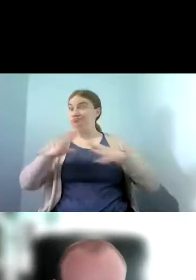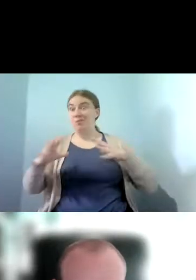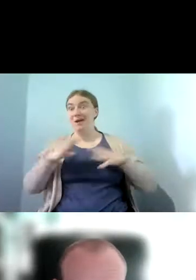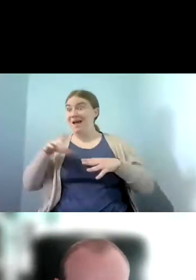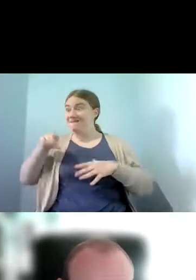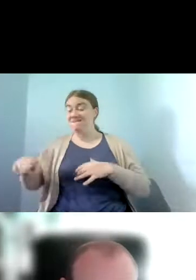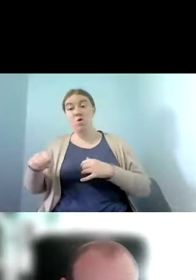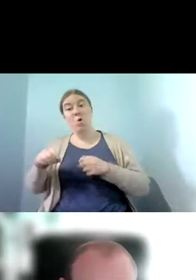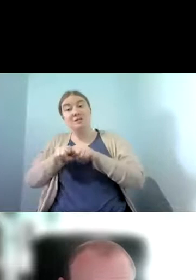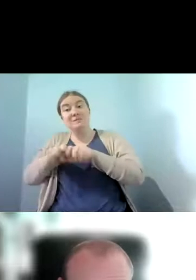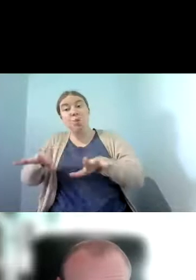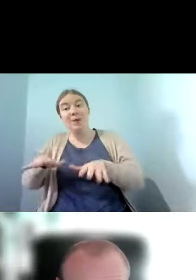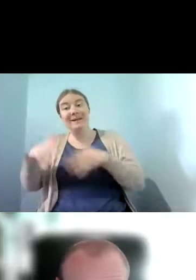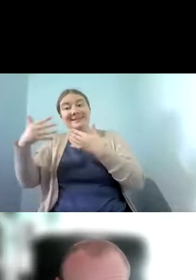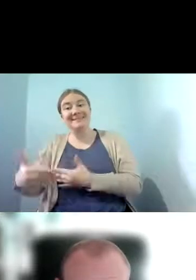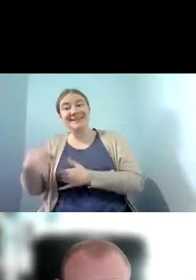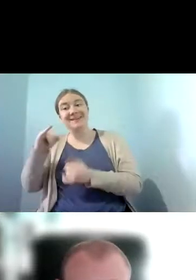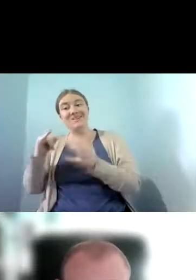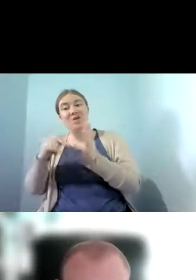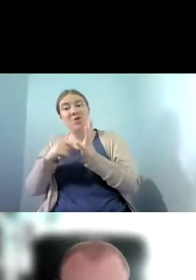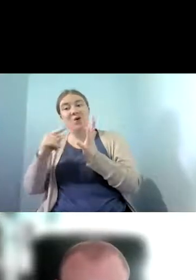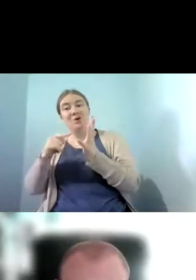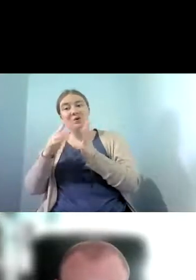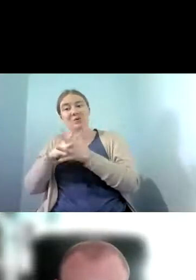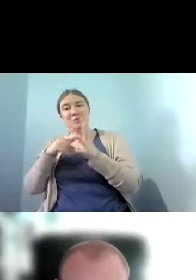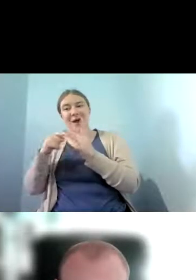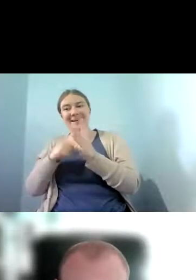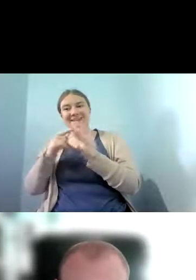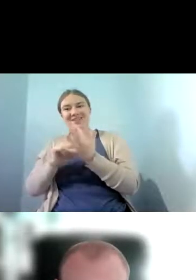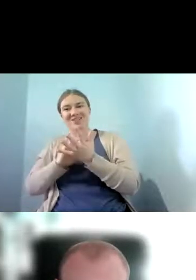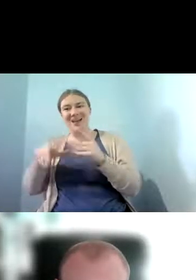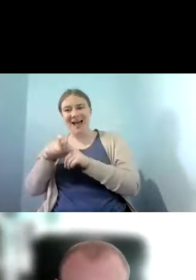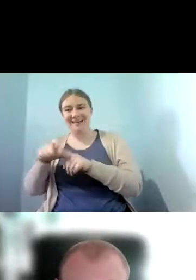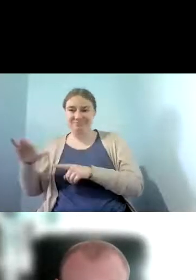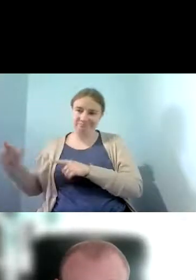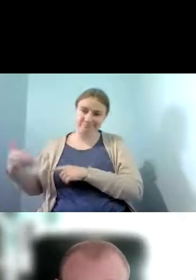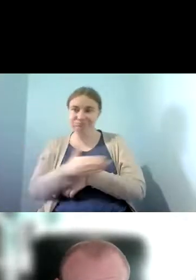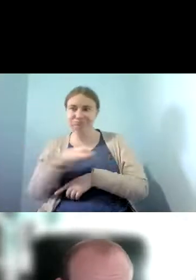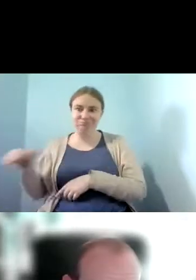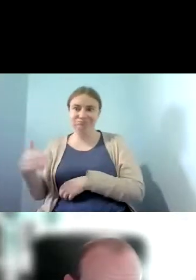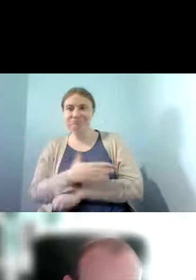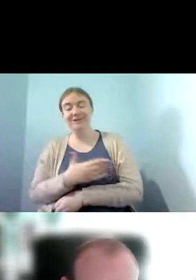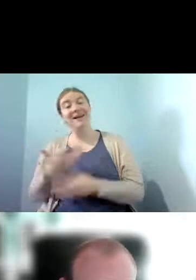spawning season for the twaite shad um which is which is um ongoing as we speak